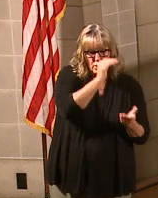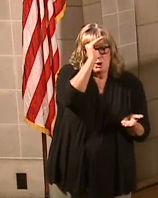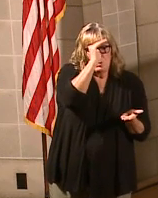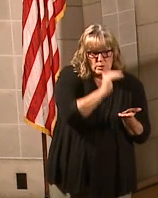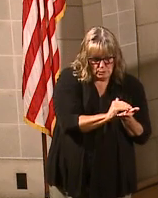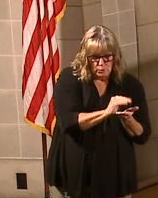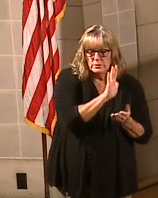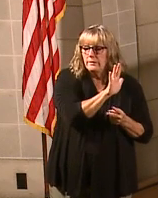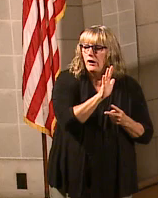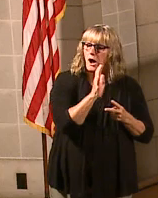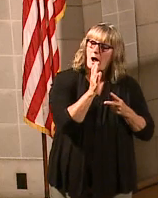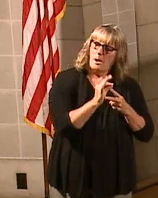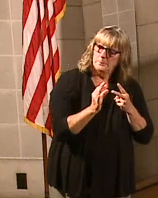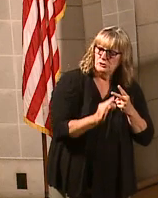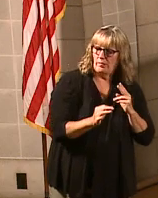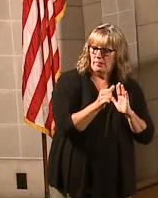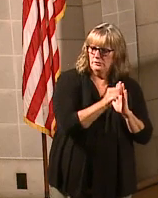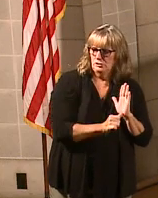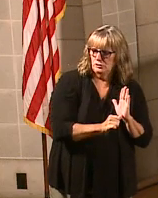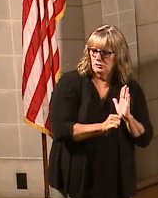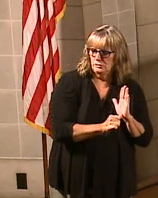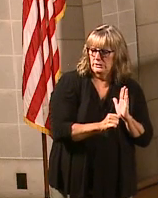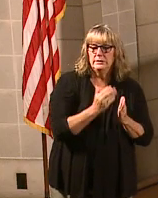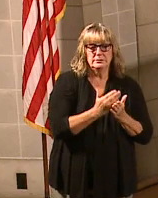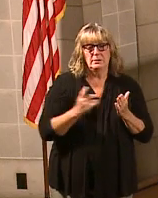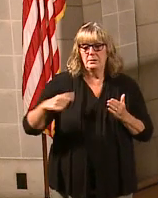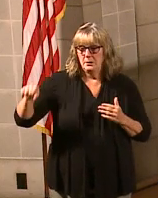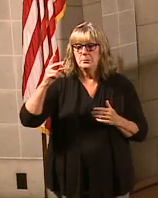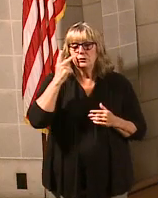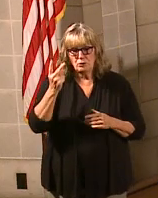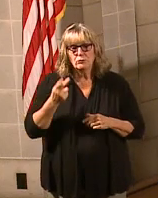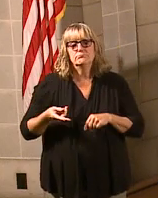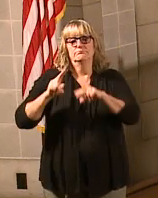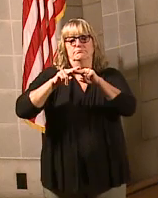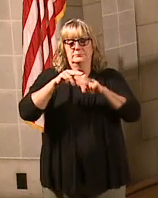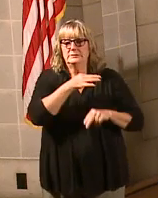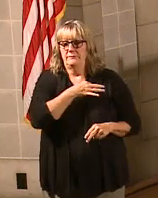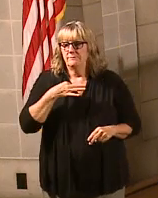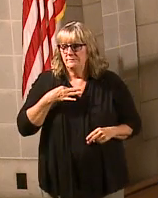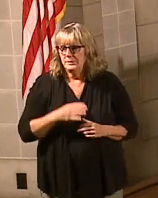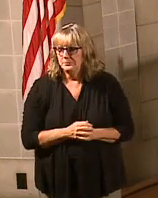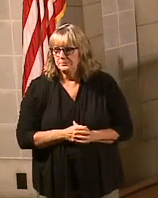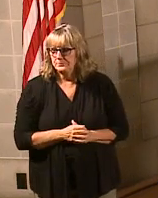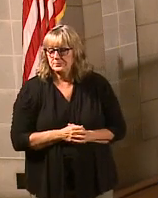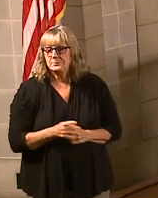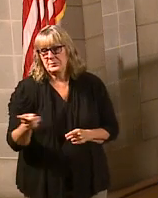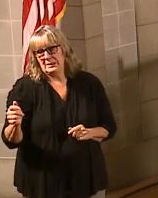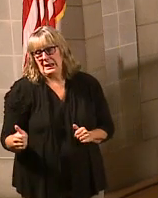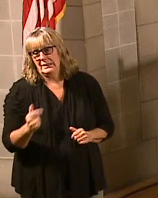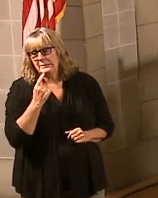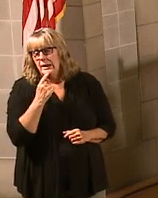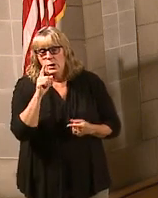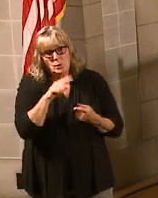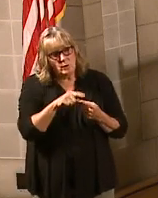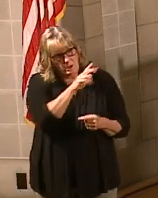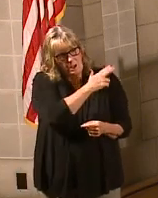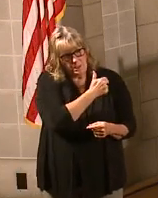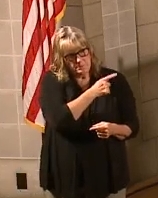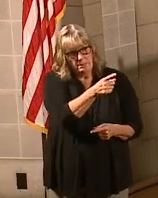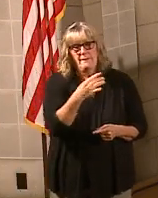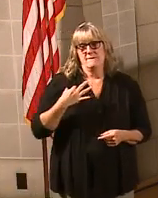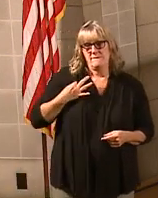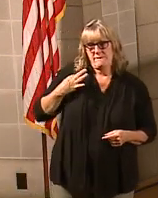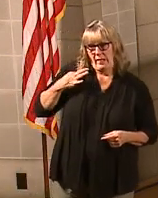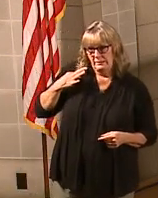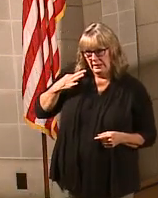SPECIFICALLY FROM THE CEOs OR